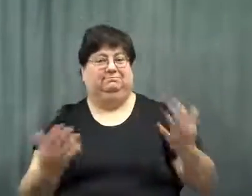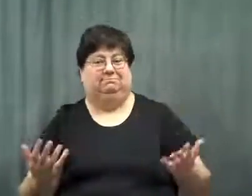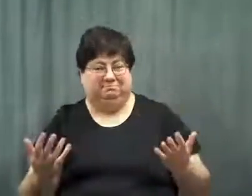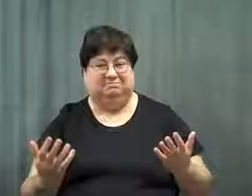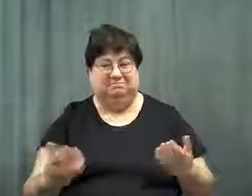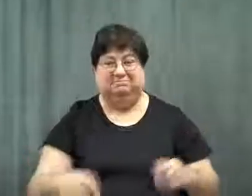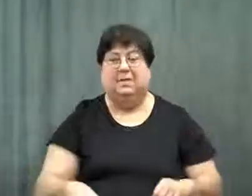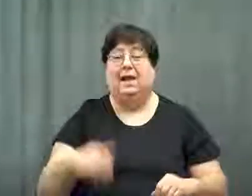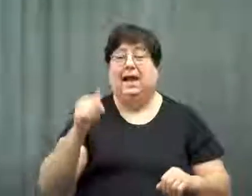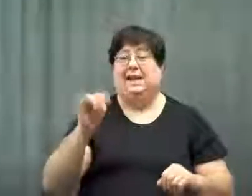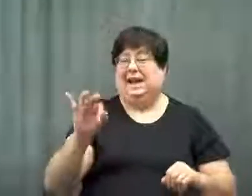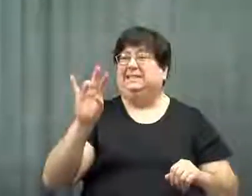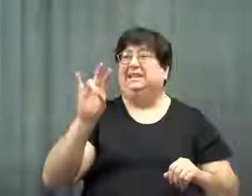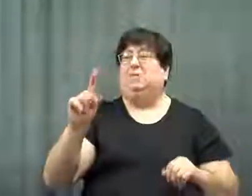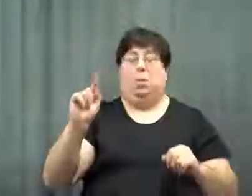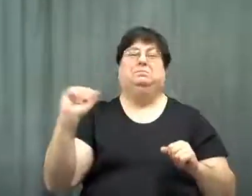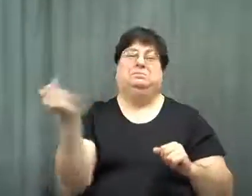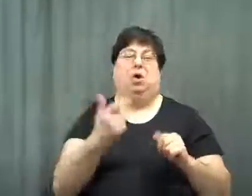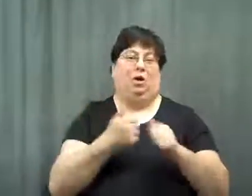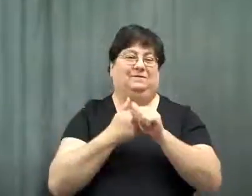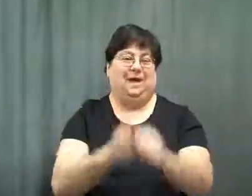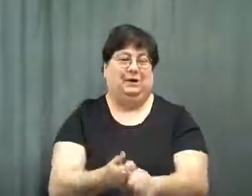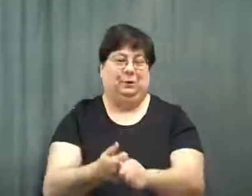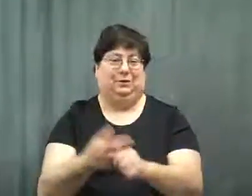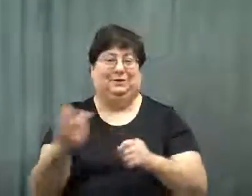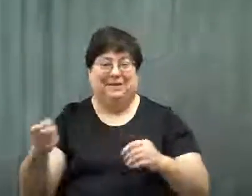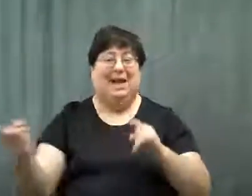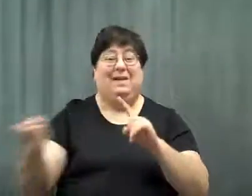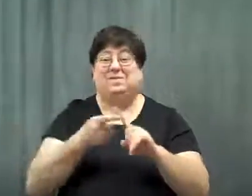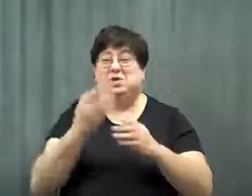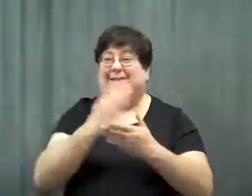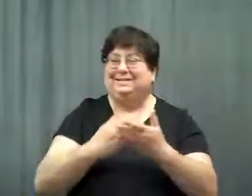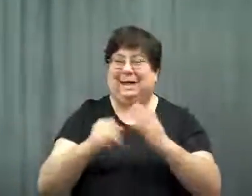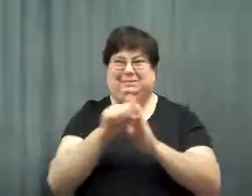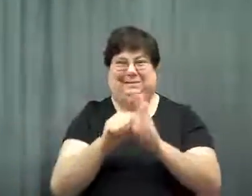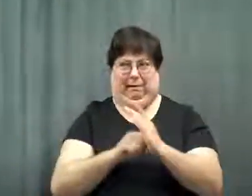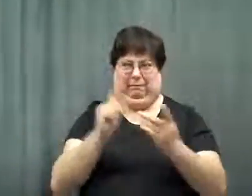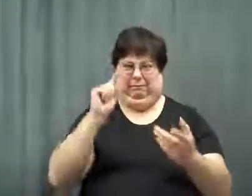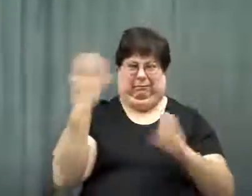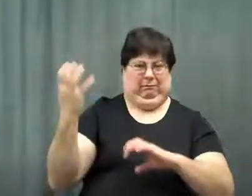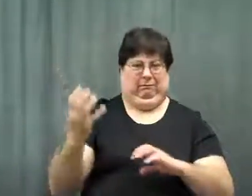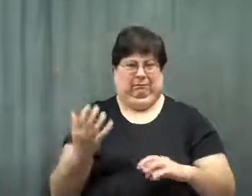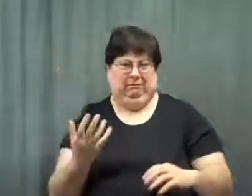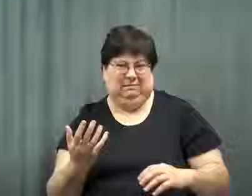In 1971, all the states followed it. There was some confusion in some states at first.